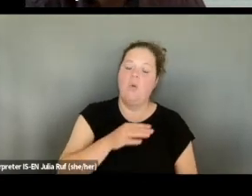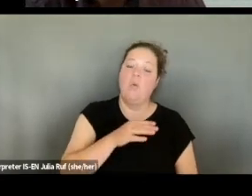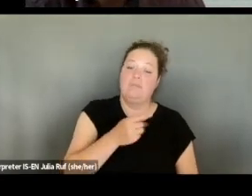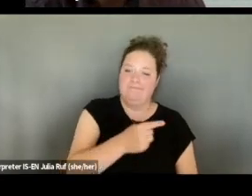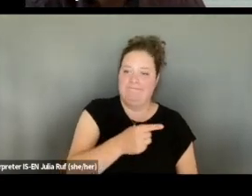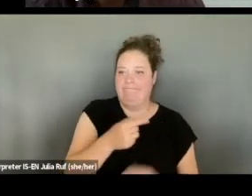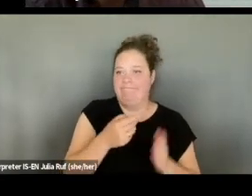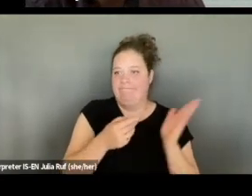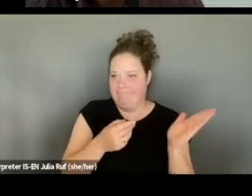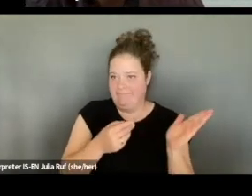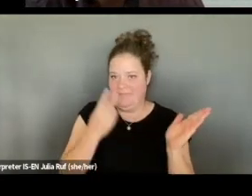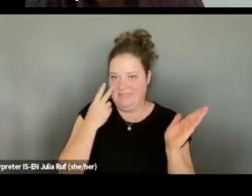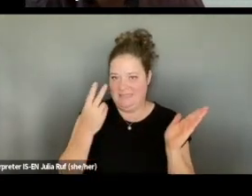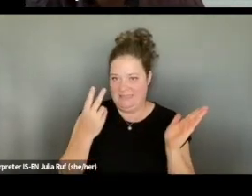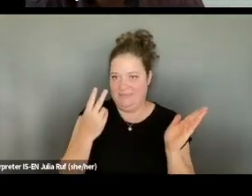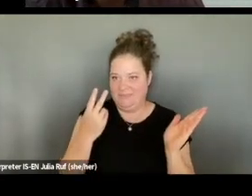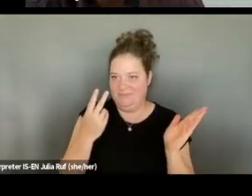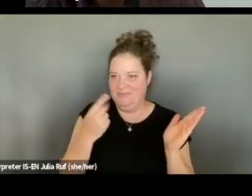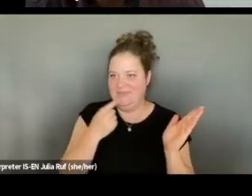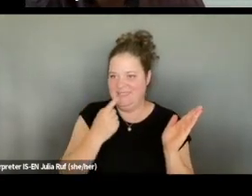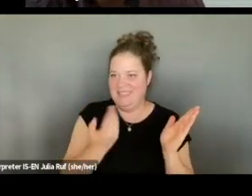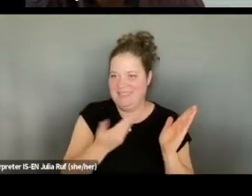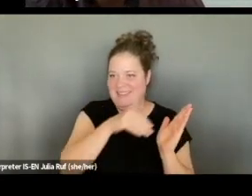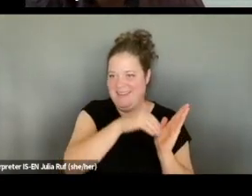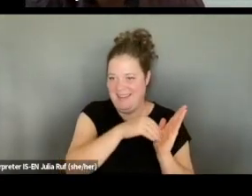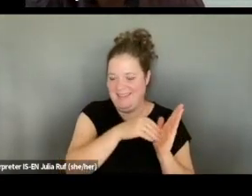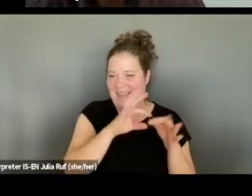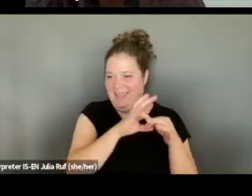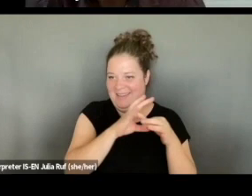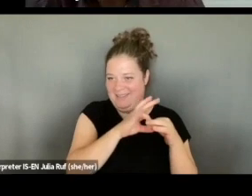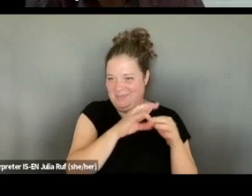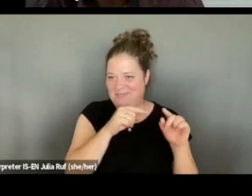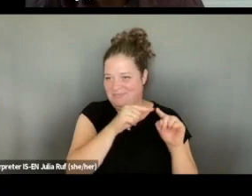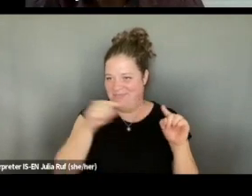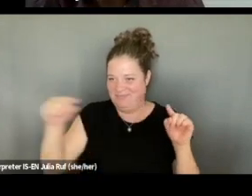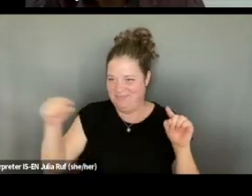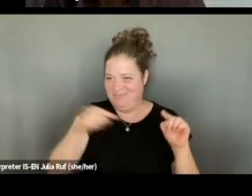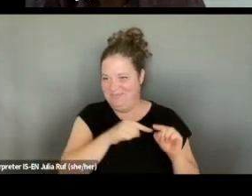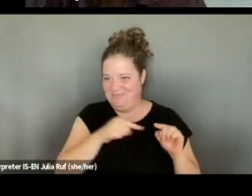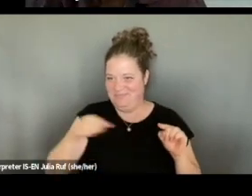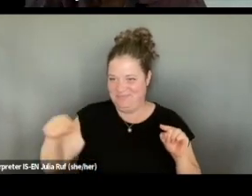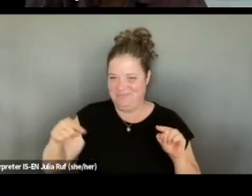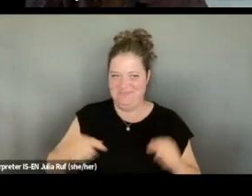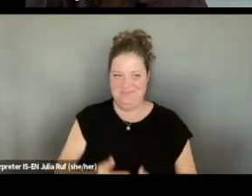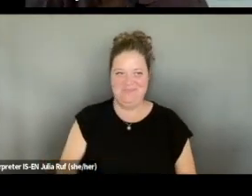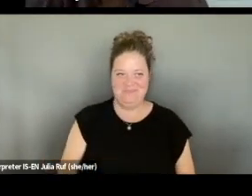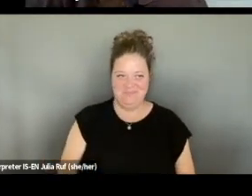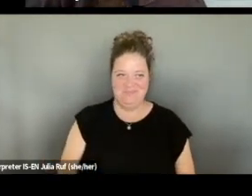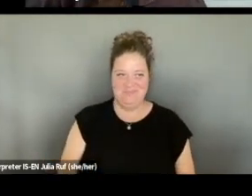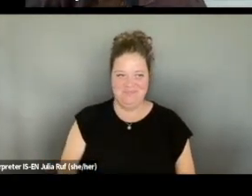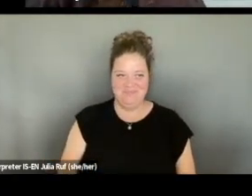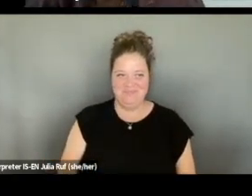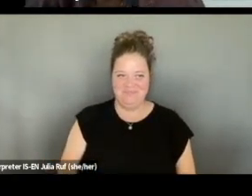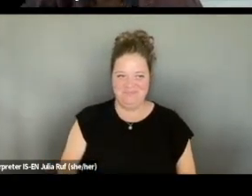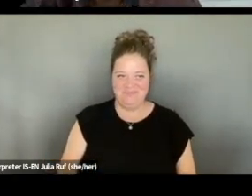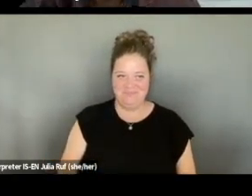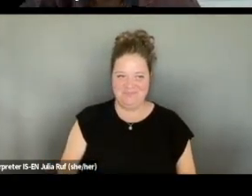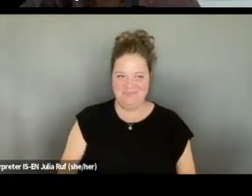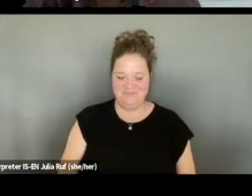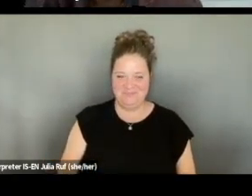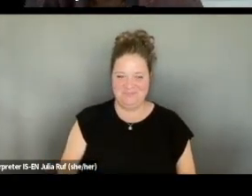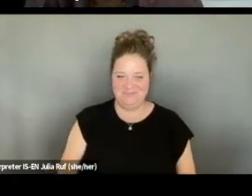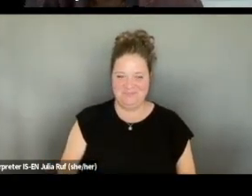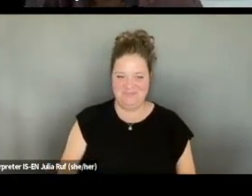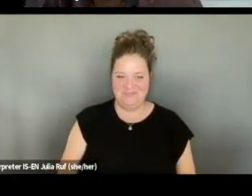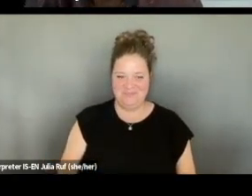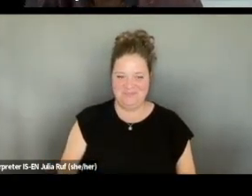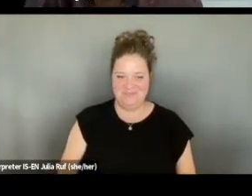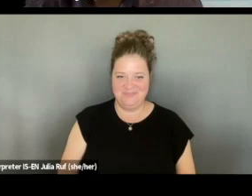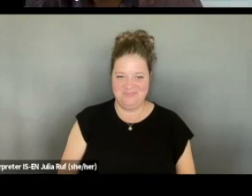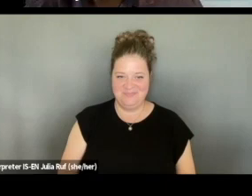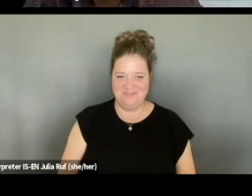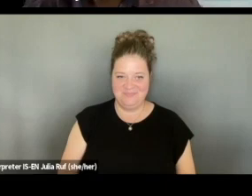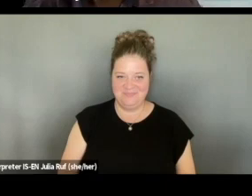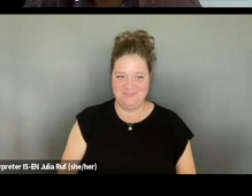funka.com/en/upower-toolkit/. It is a PDF